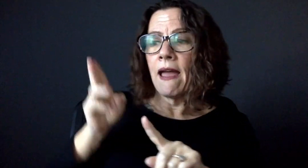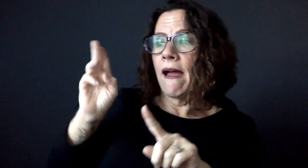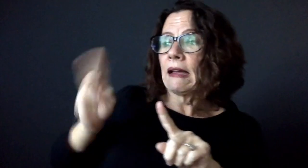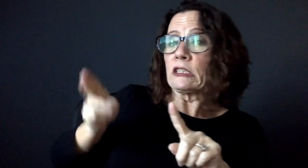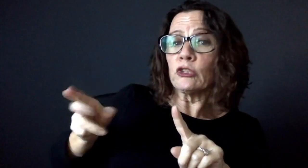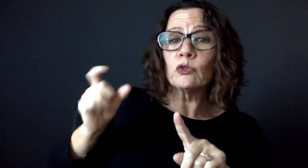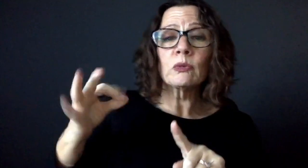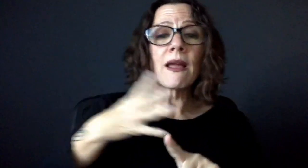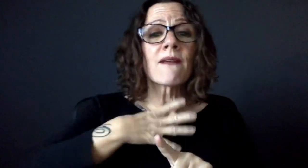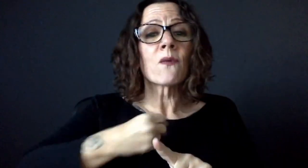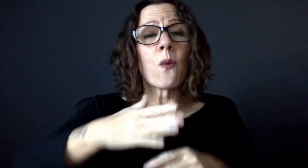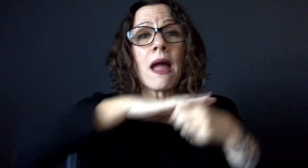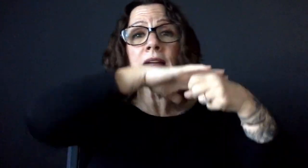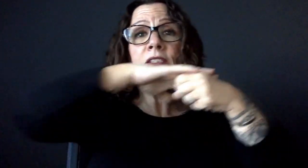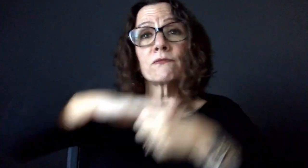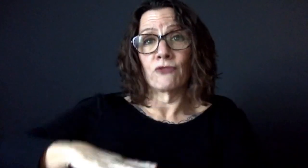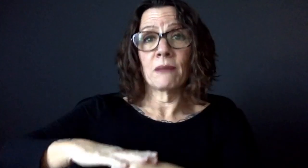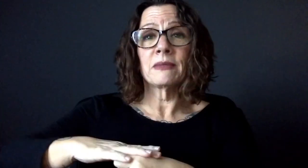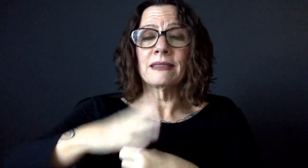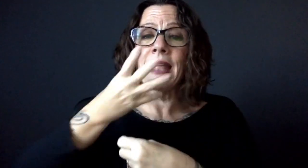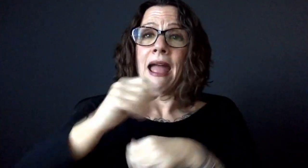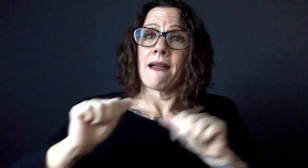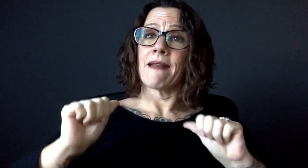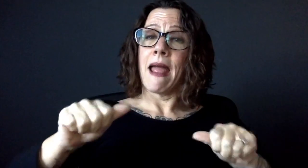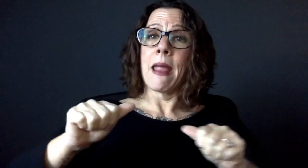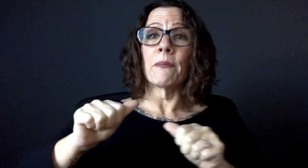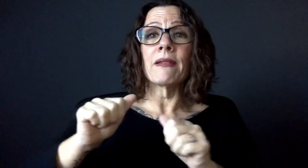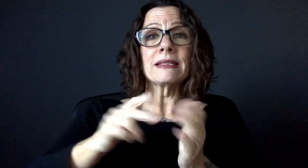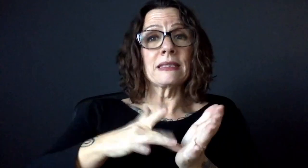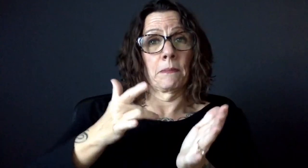The histories of white supremacy and ableism